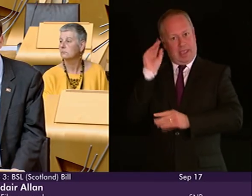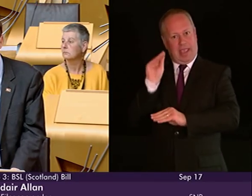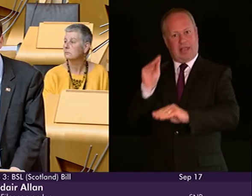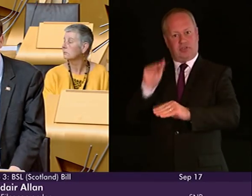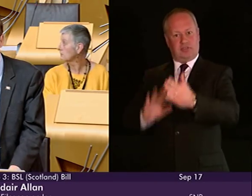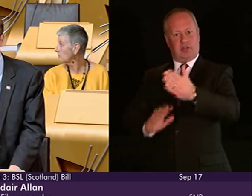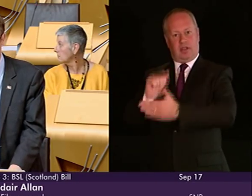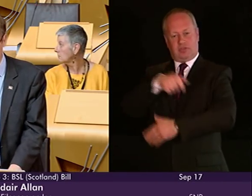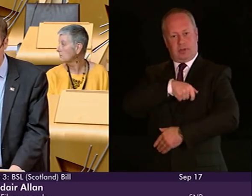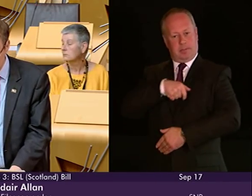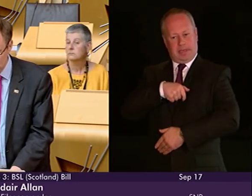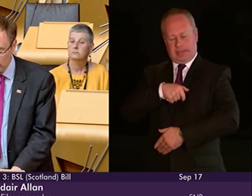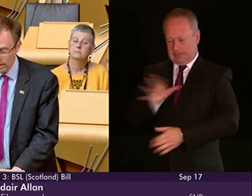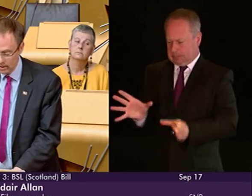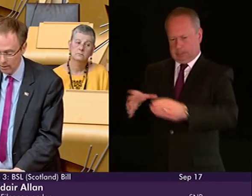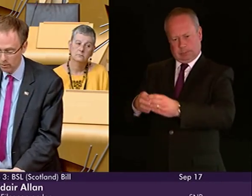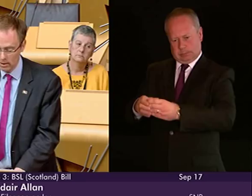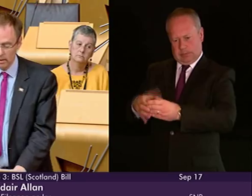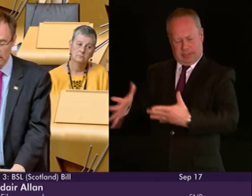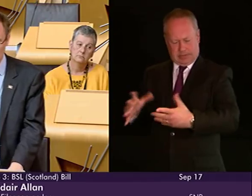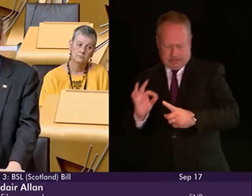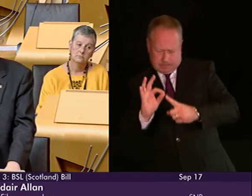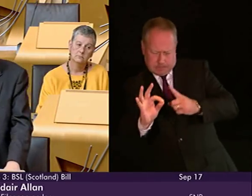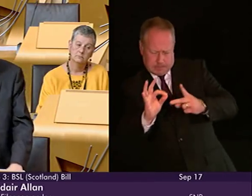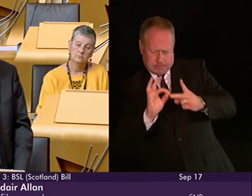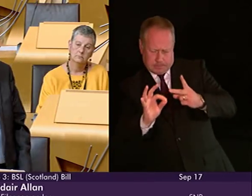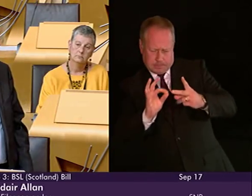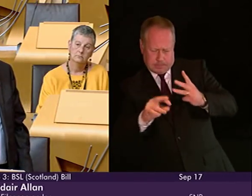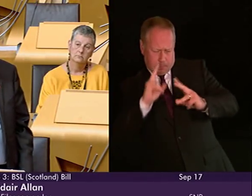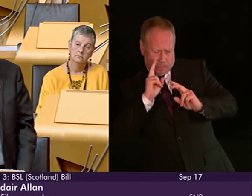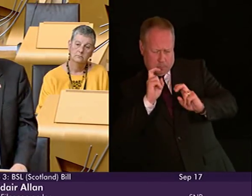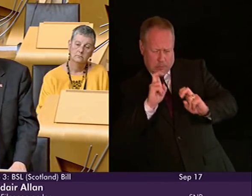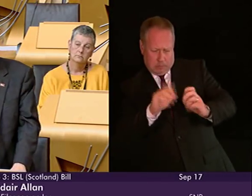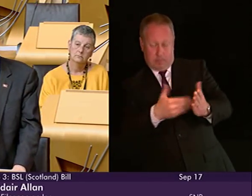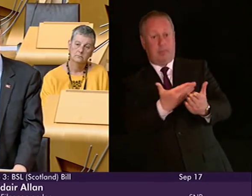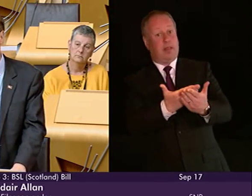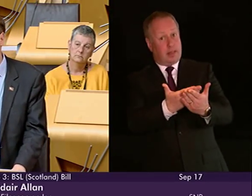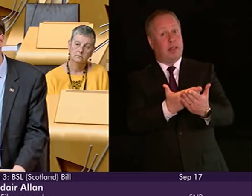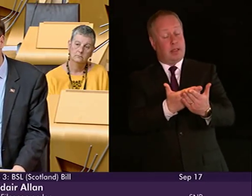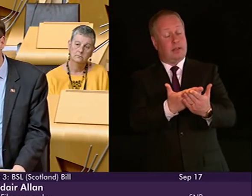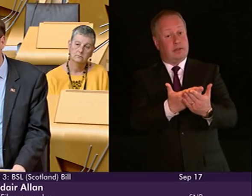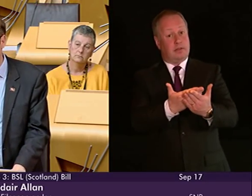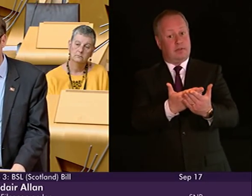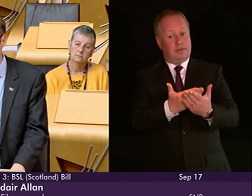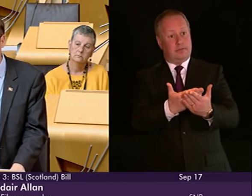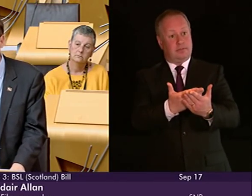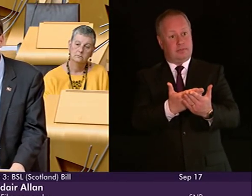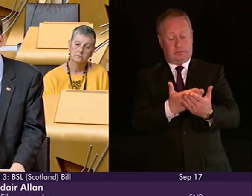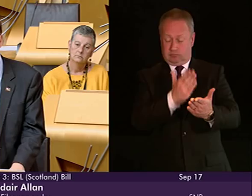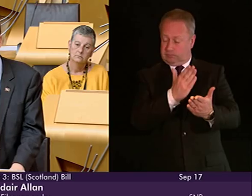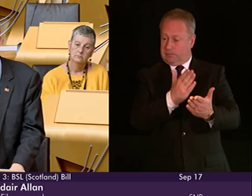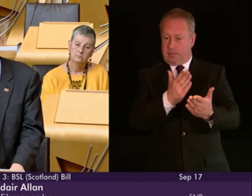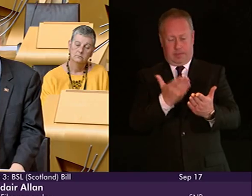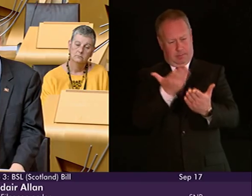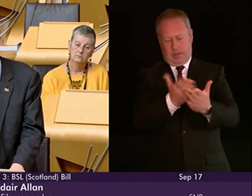Committee for their detailed and careful consideration of the bill, which allowed it to be improved